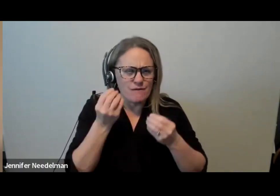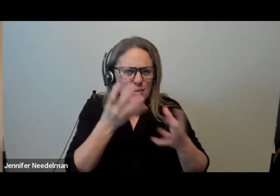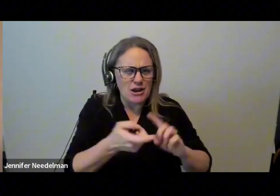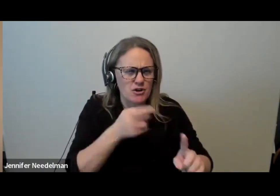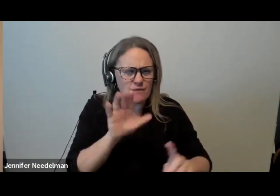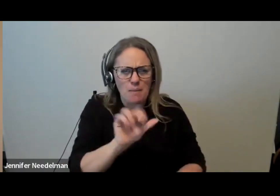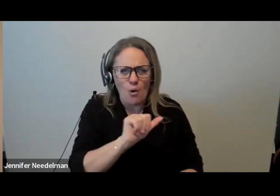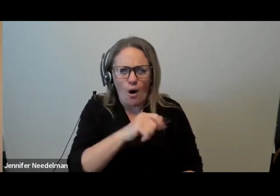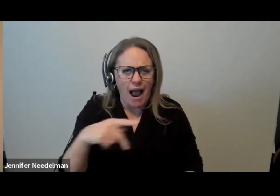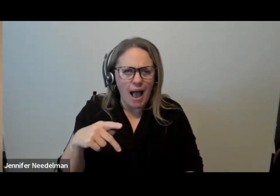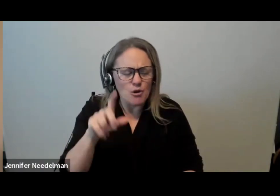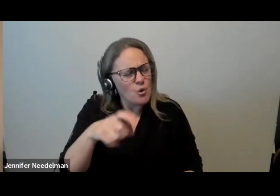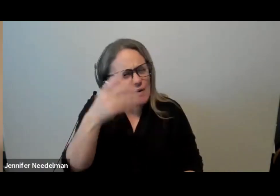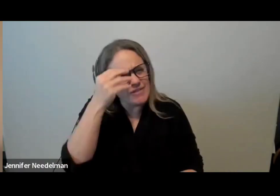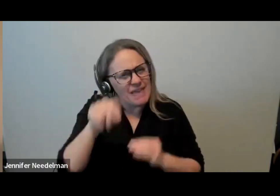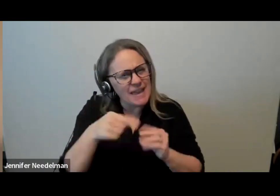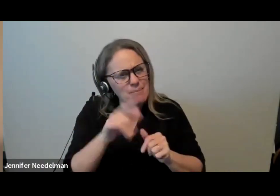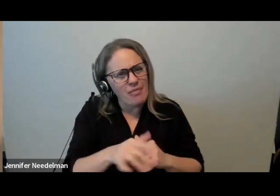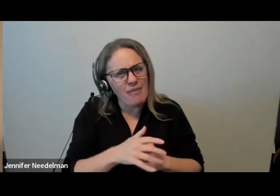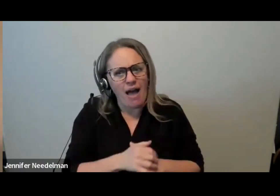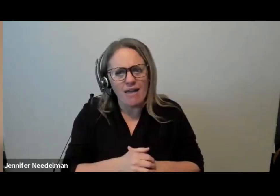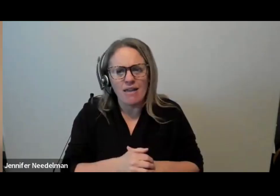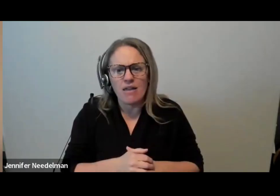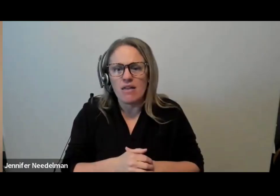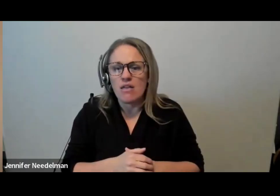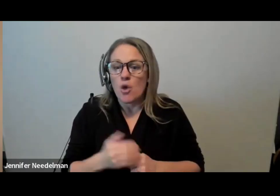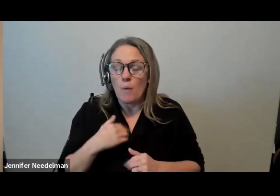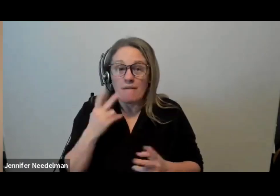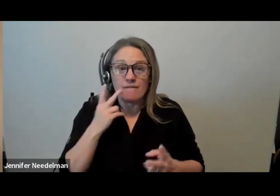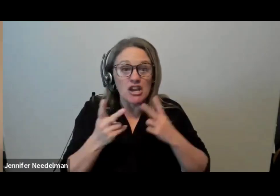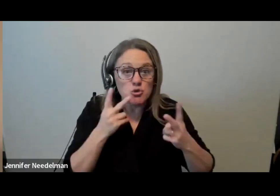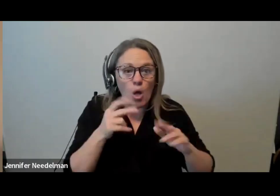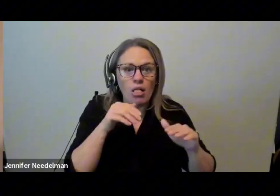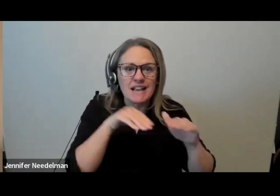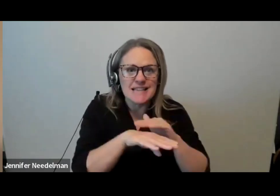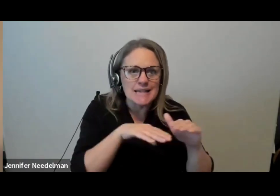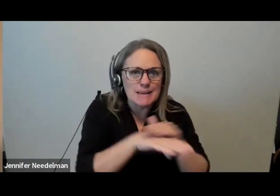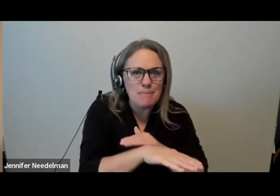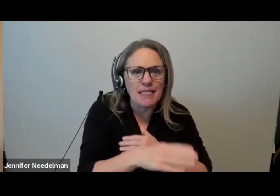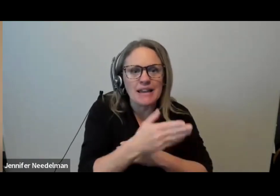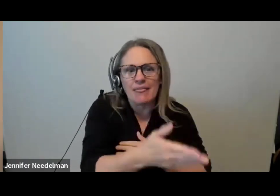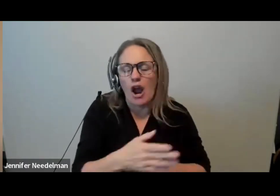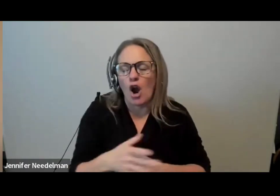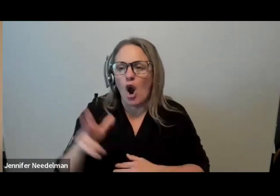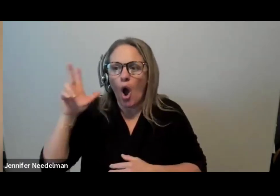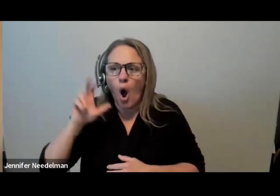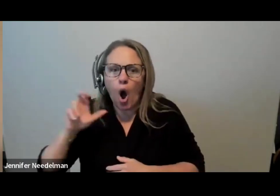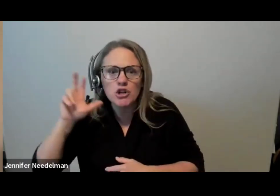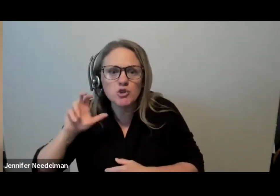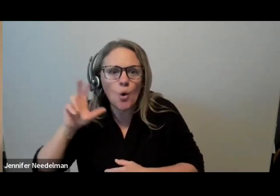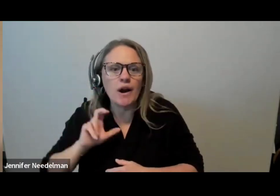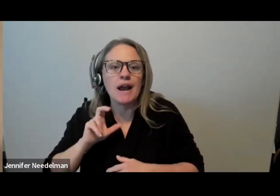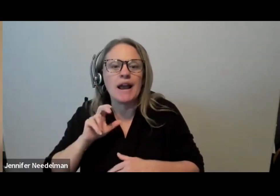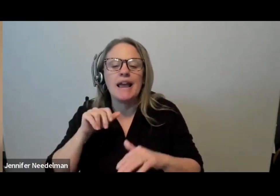There's cognitive accessibility elements there. There's visual accessibility elements there. There's auditory and mobility elements there.